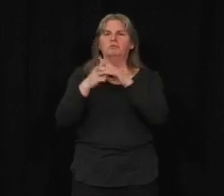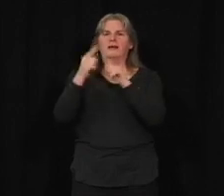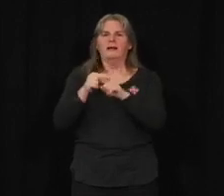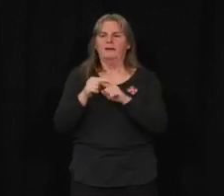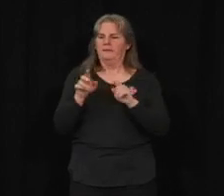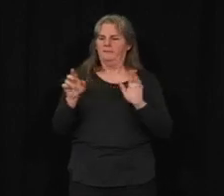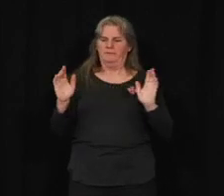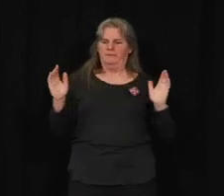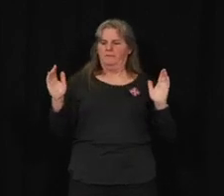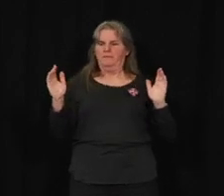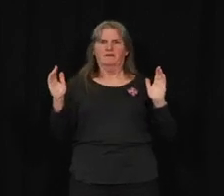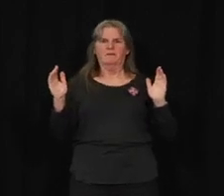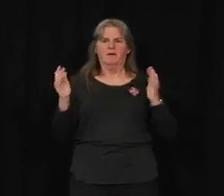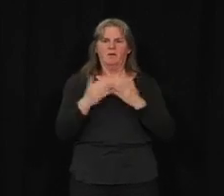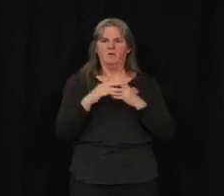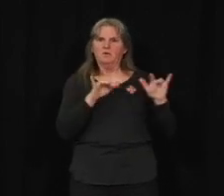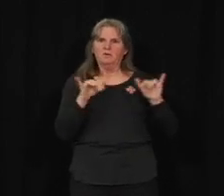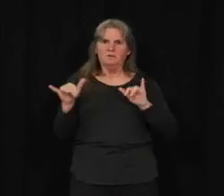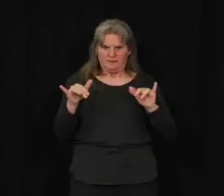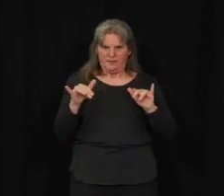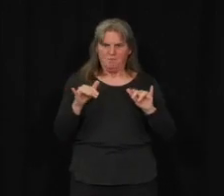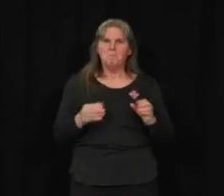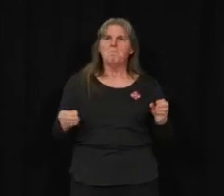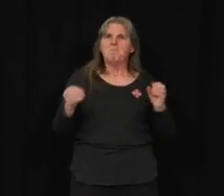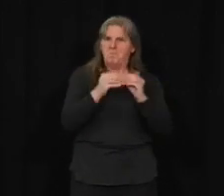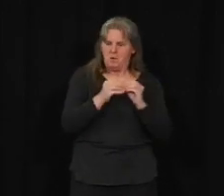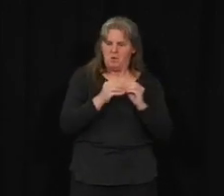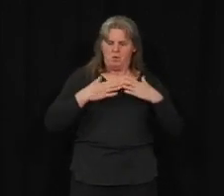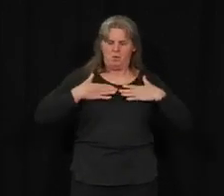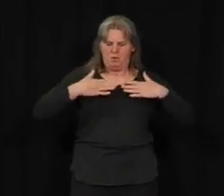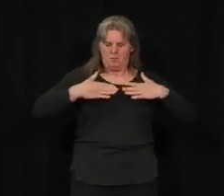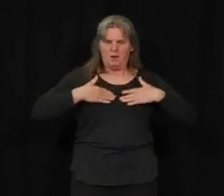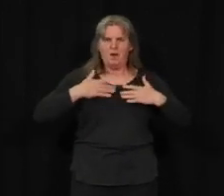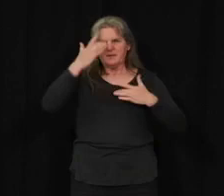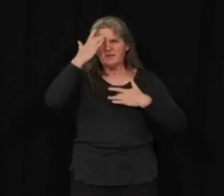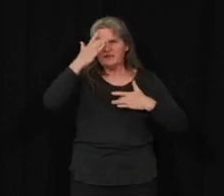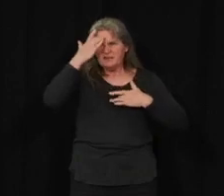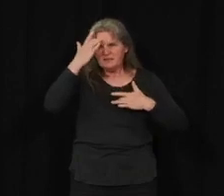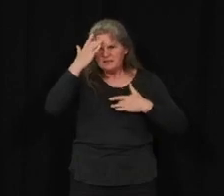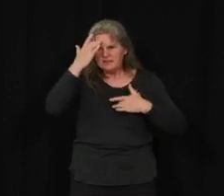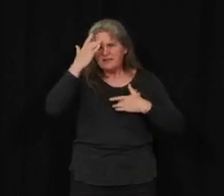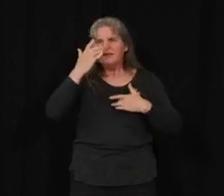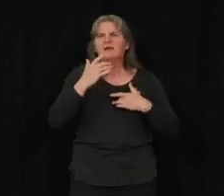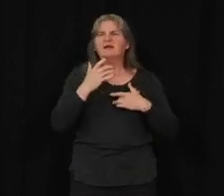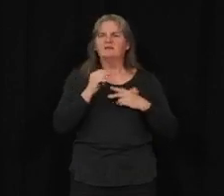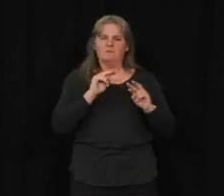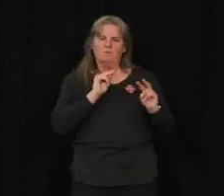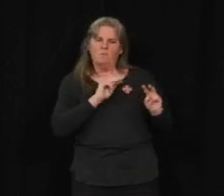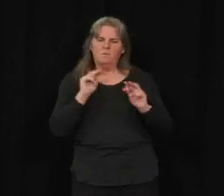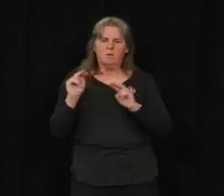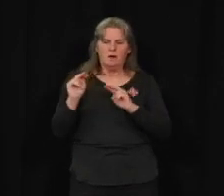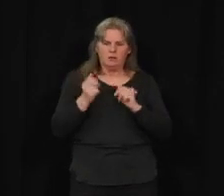more, just like we did last informant -- conflict -- influenza season got a lot more respiratory illness.